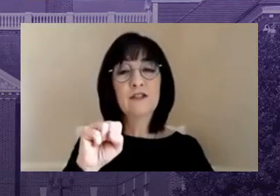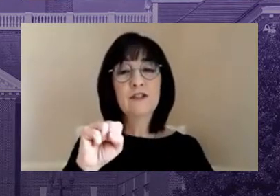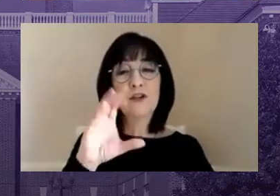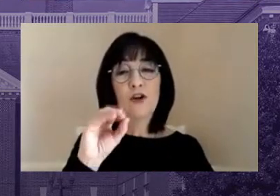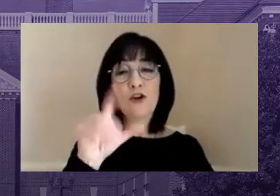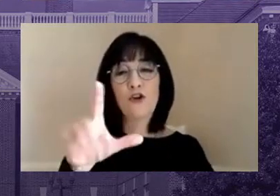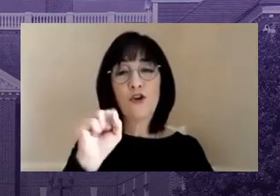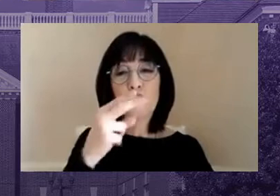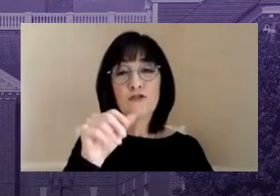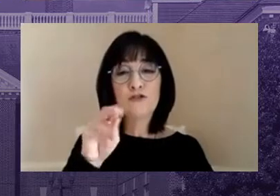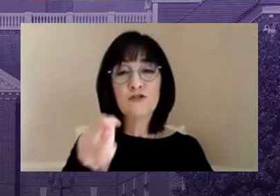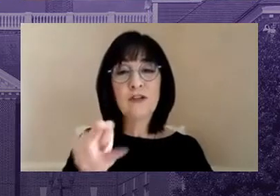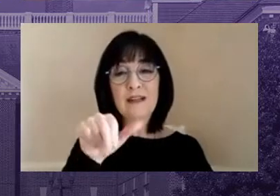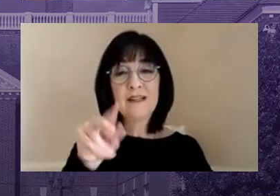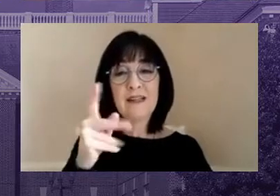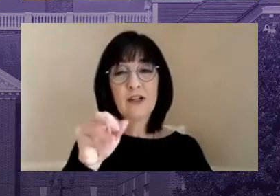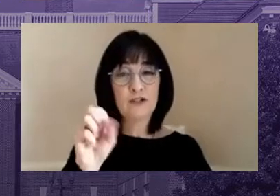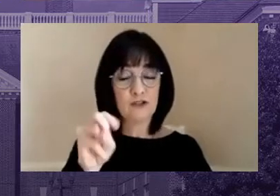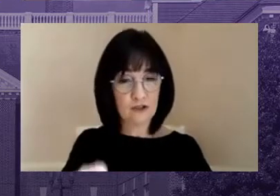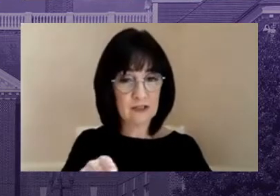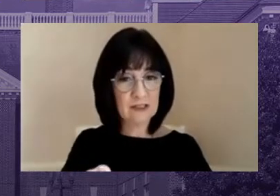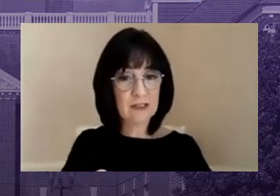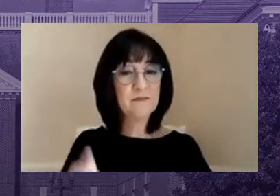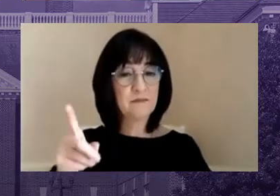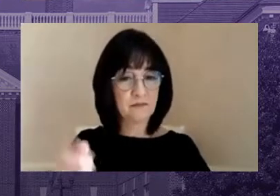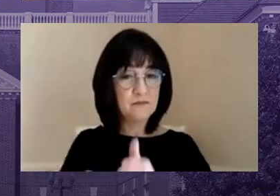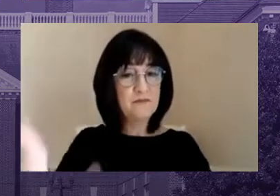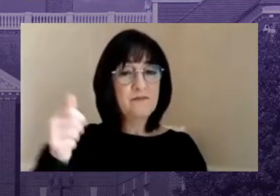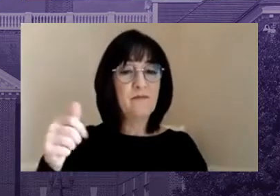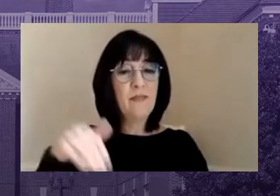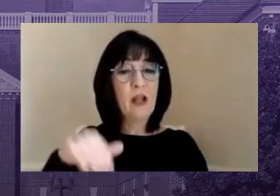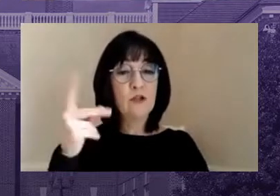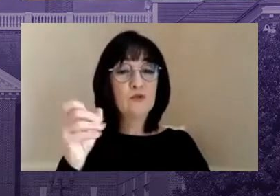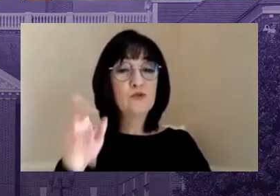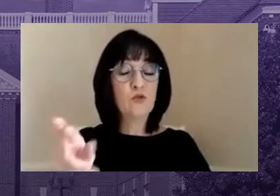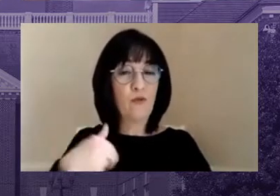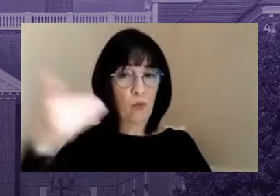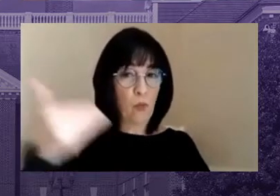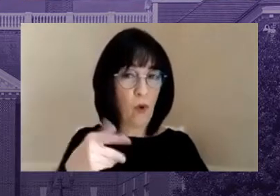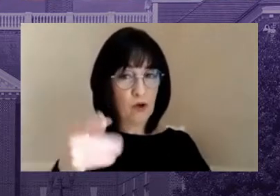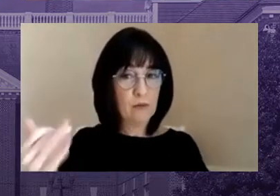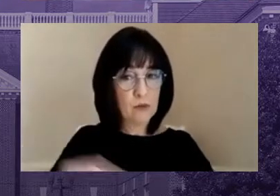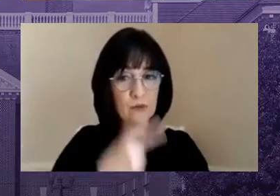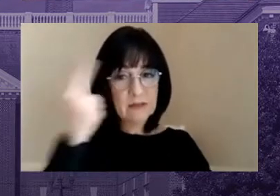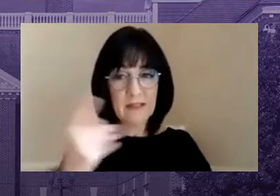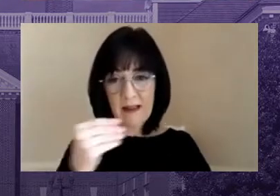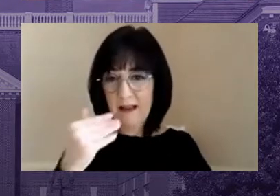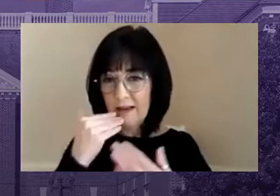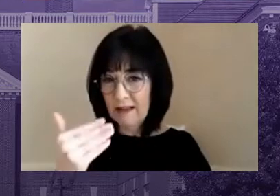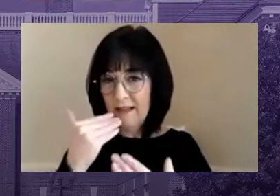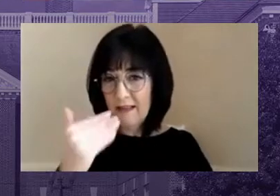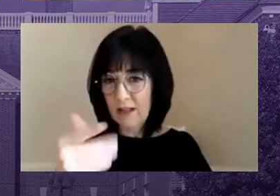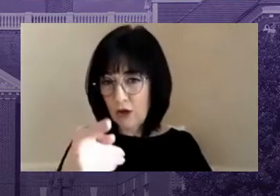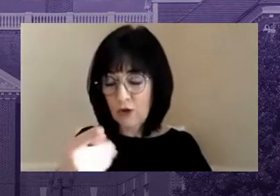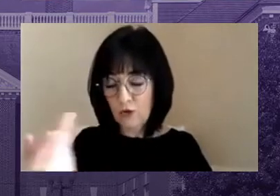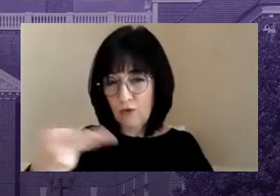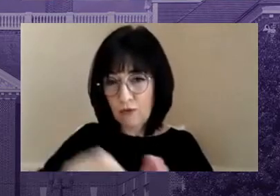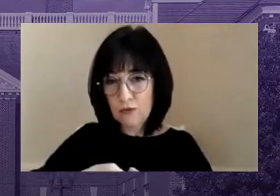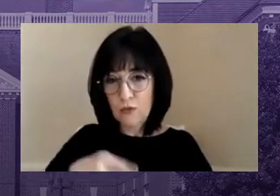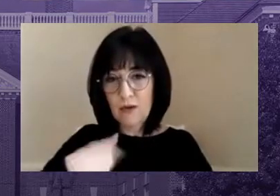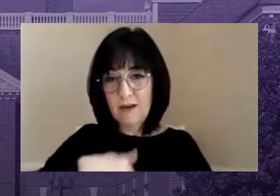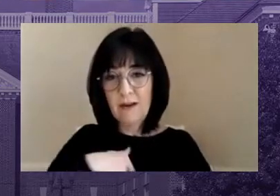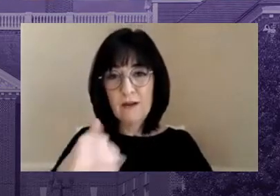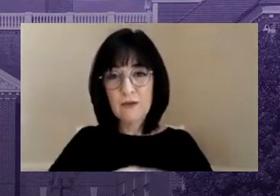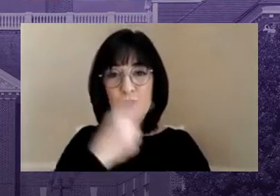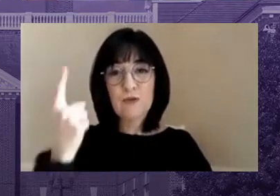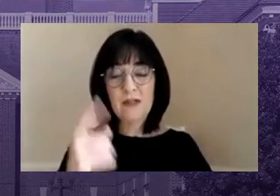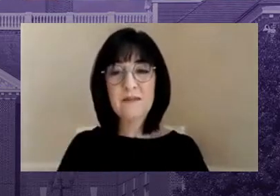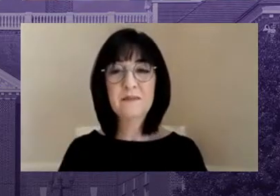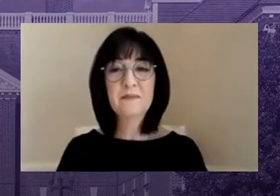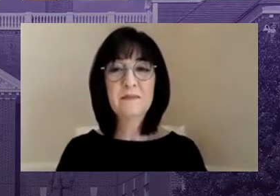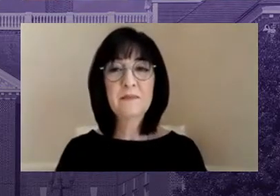436 Airlift at Dover. We welcome you today and, and thank you for being with us. Good morning,